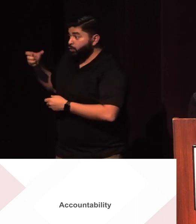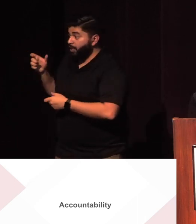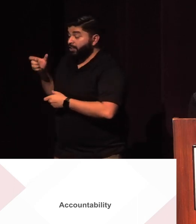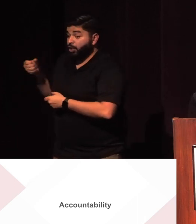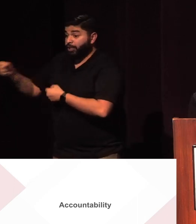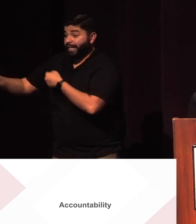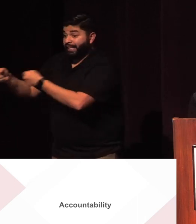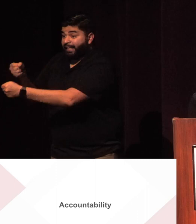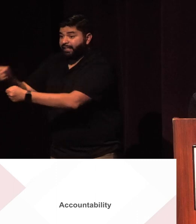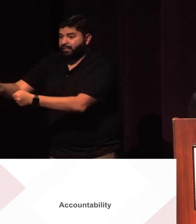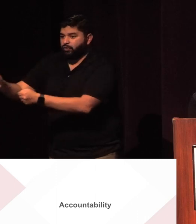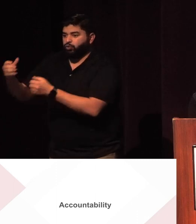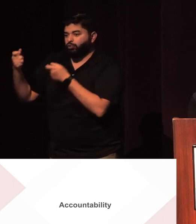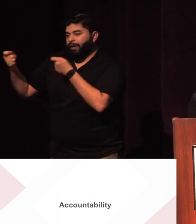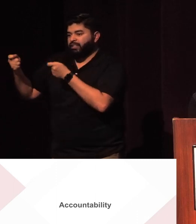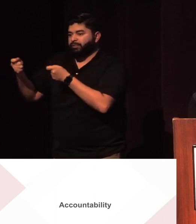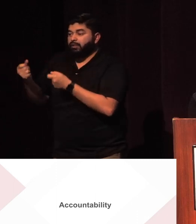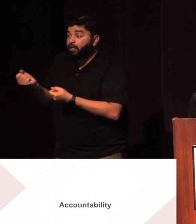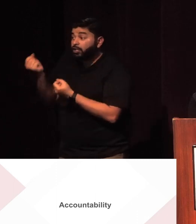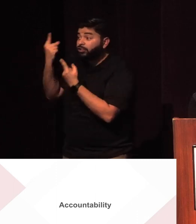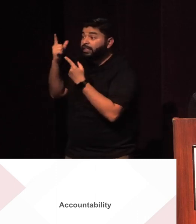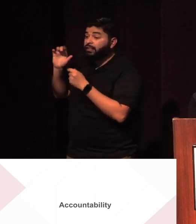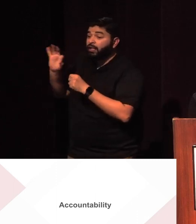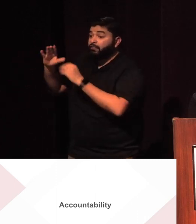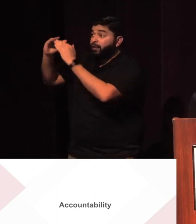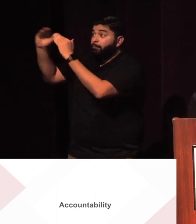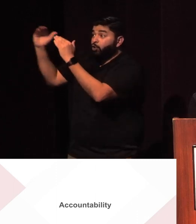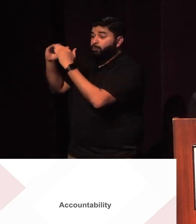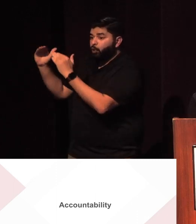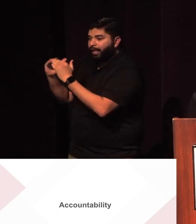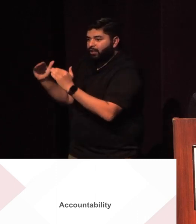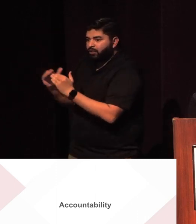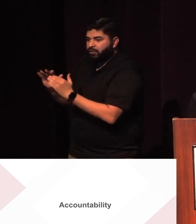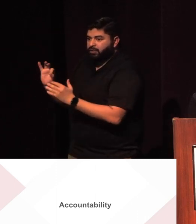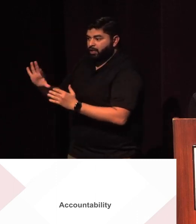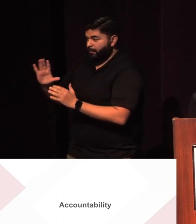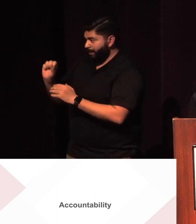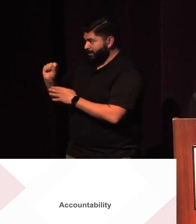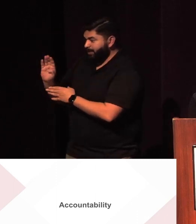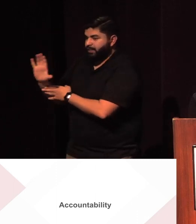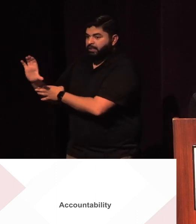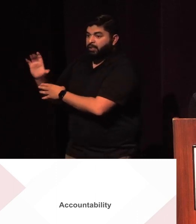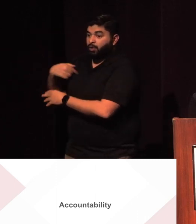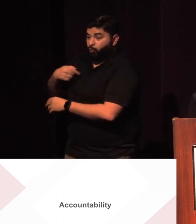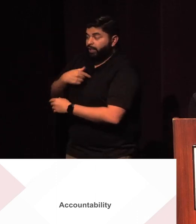responsibility and those that are delegated to management. Having this understanding of the multiple layers of